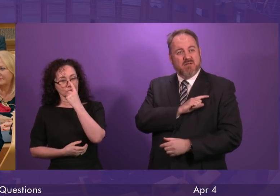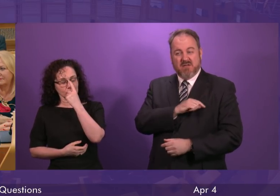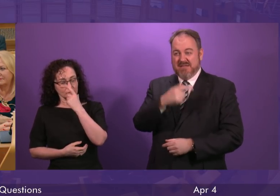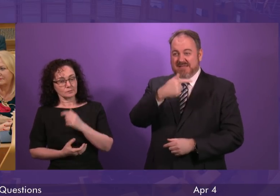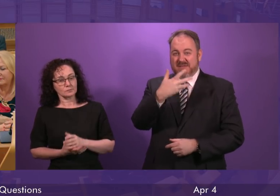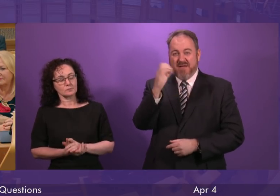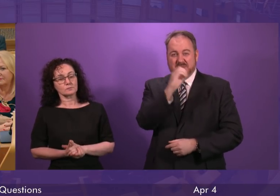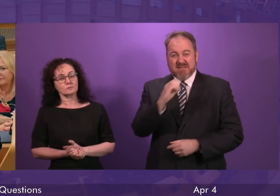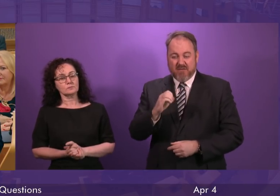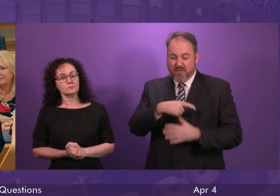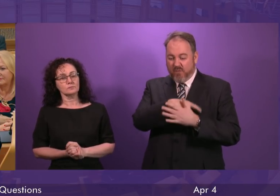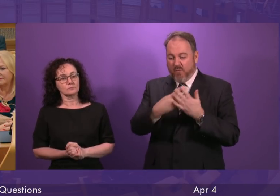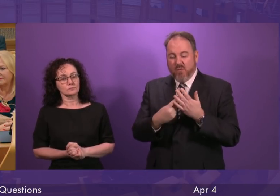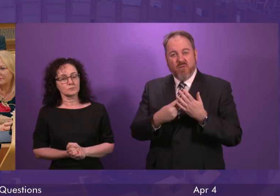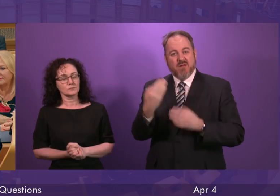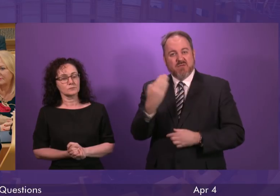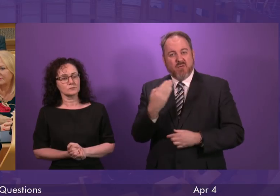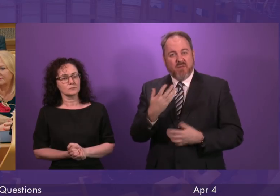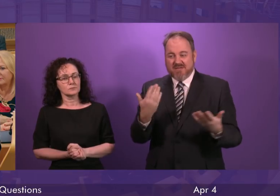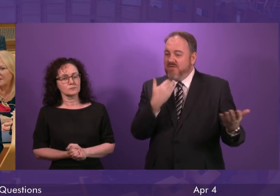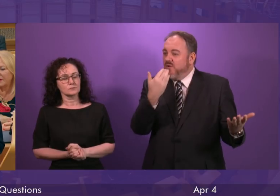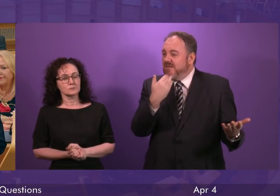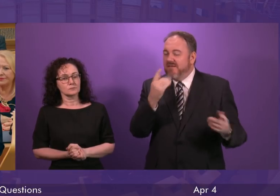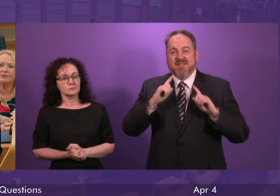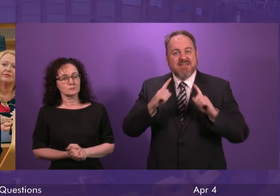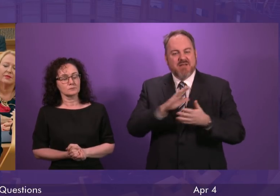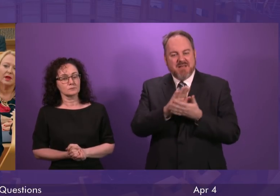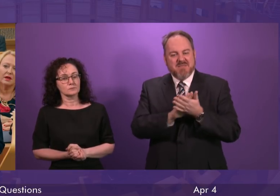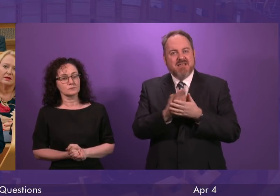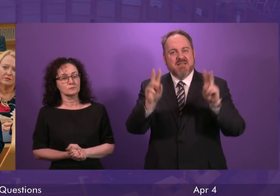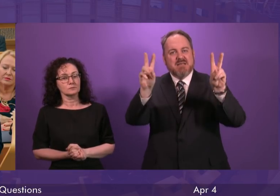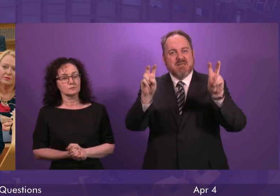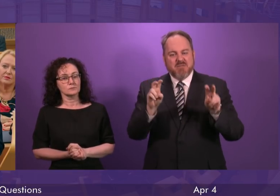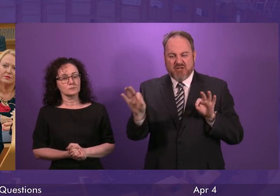of schools say that a lack of teachers is constraining subject choice to some extent